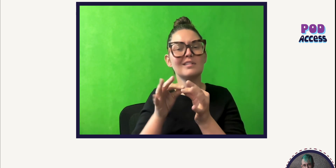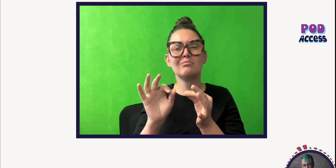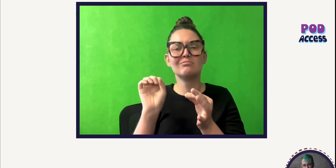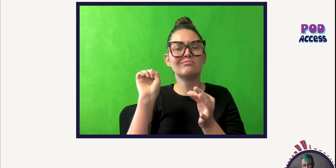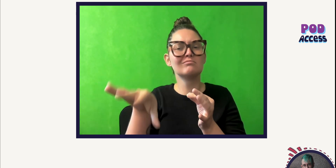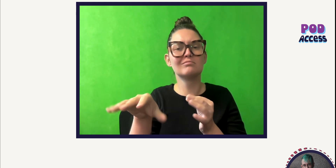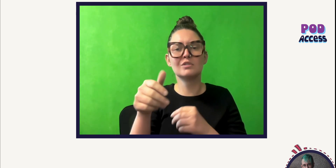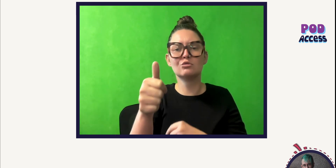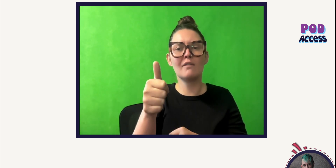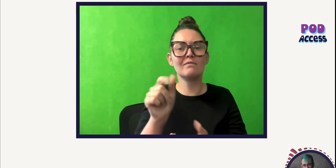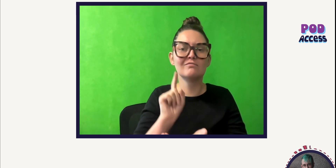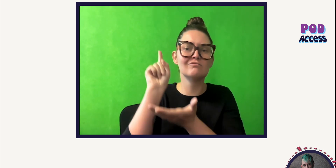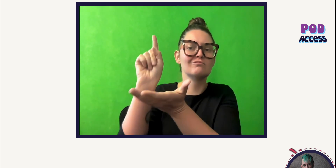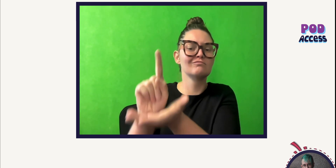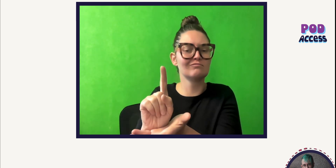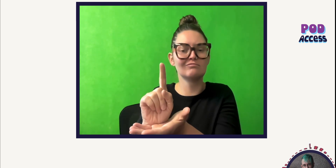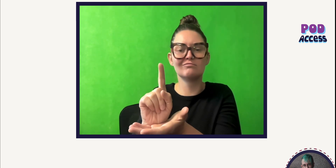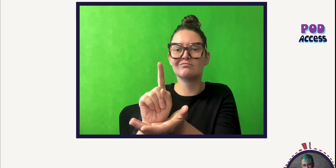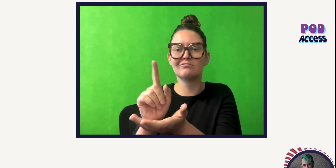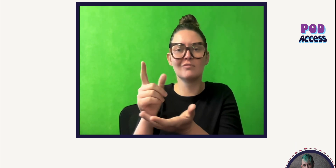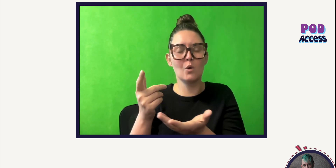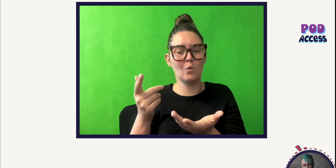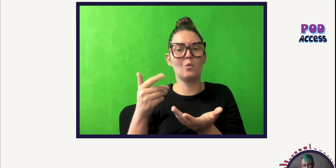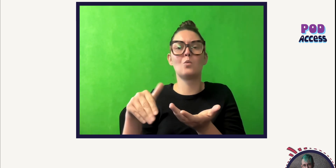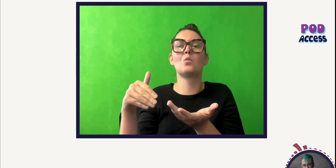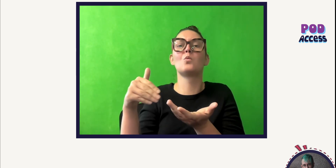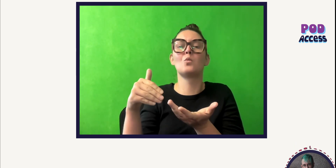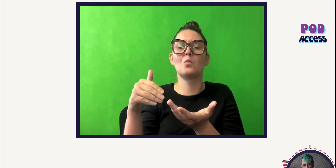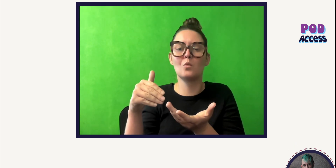So, simply putting oneself out in itself, you can challenge ableism.